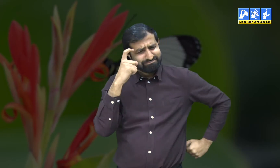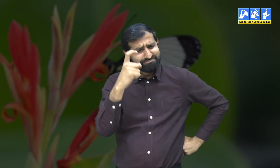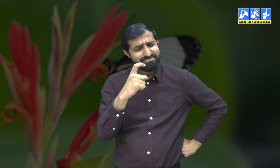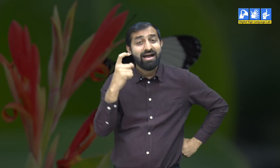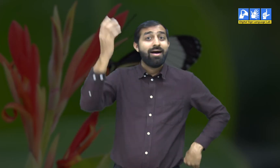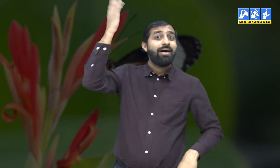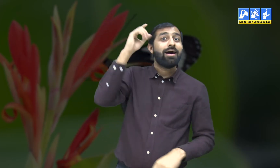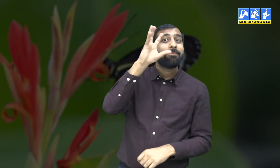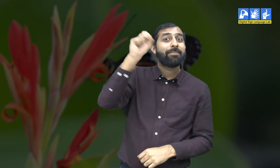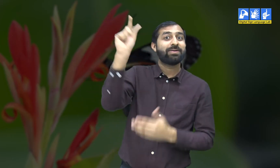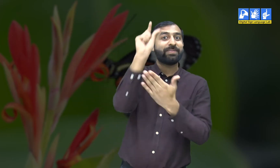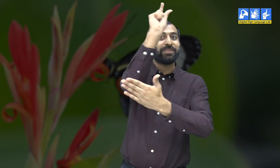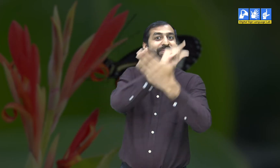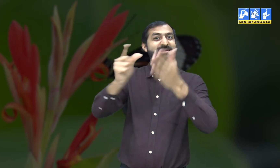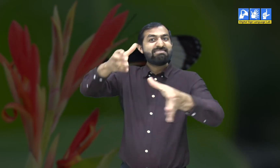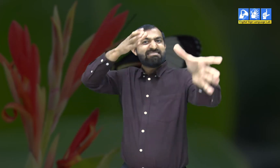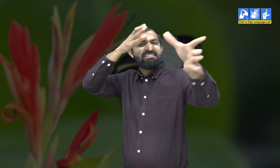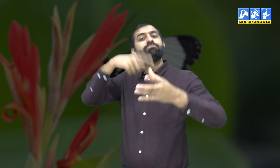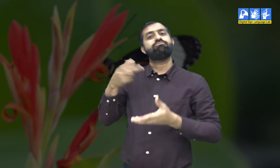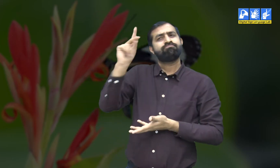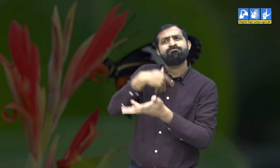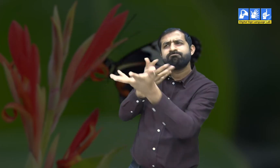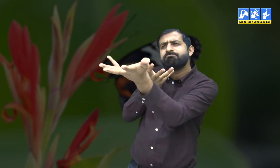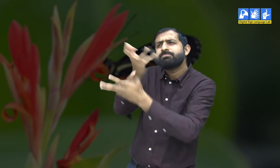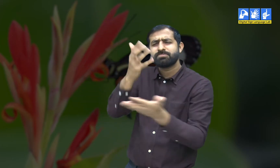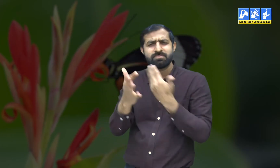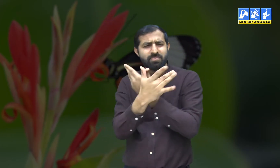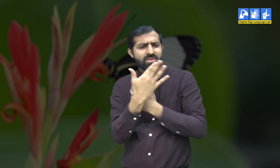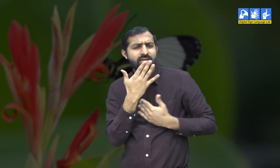He discussed about this with Dr. Urquhart.